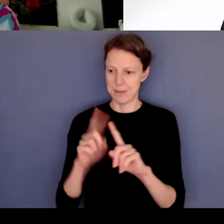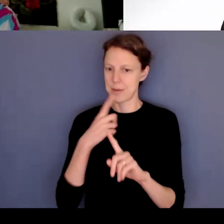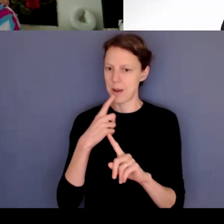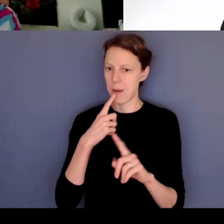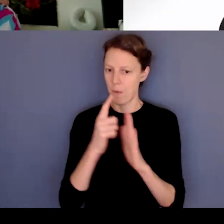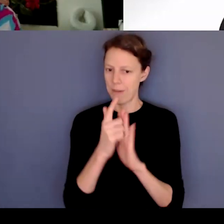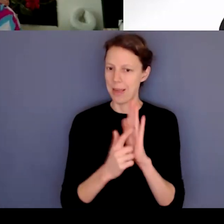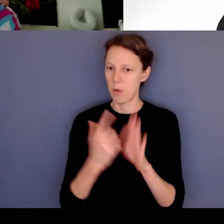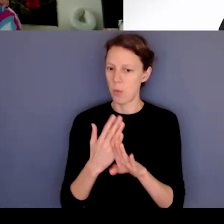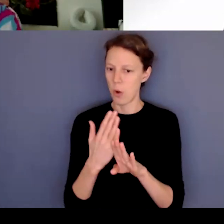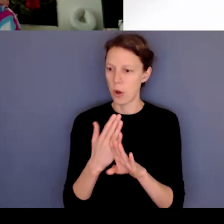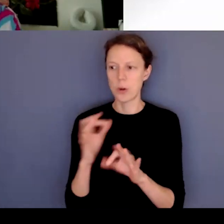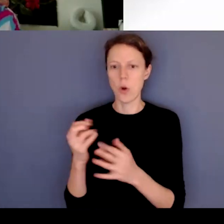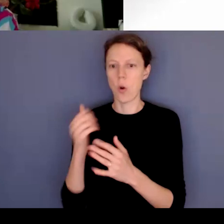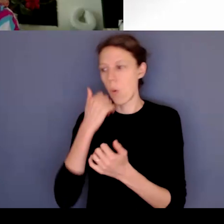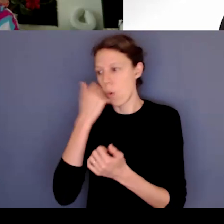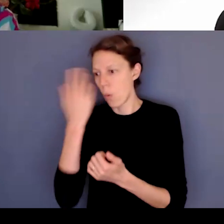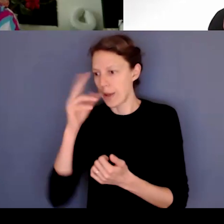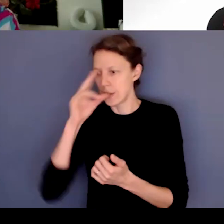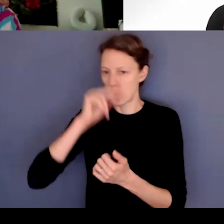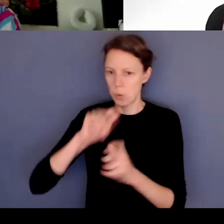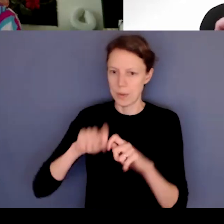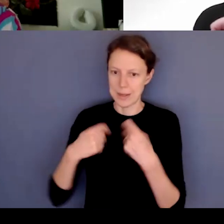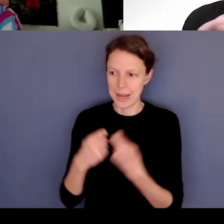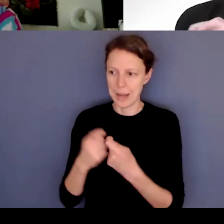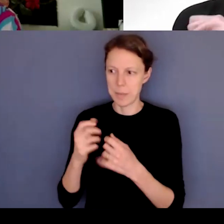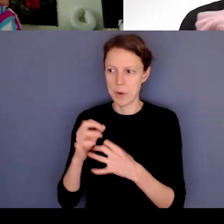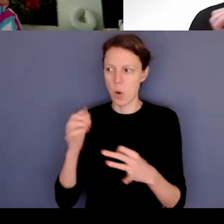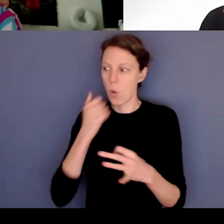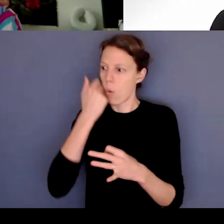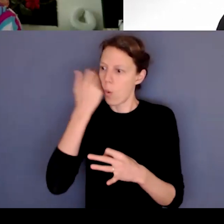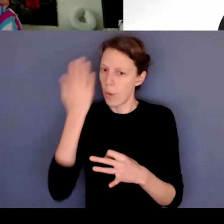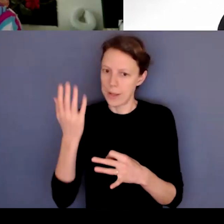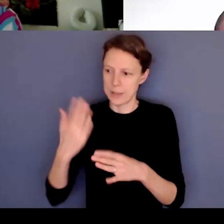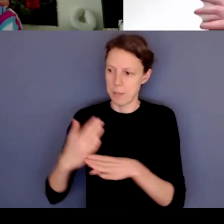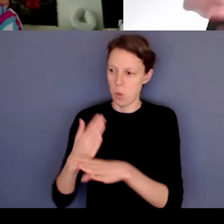always the youth team or not always the employment team having to do it, and so trying to take the load off them as